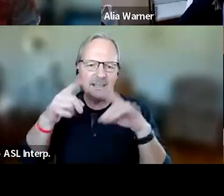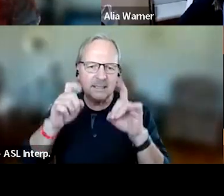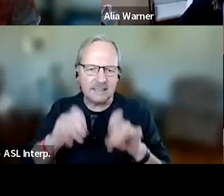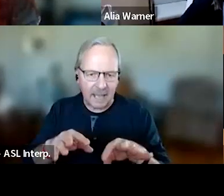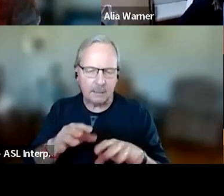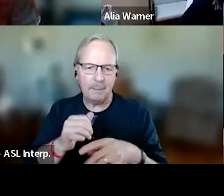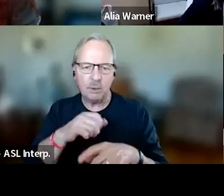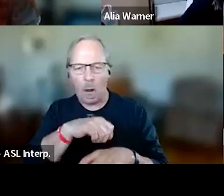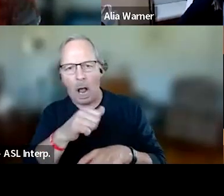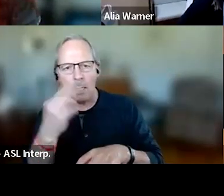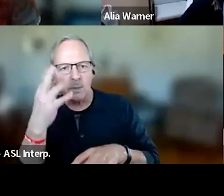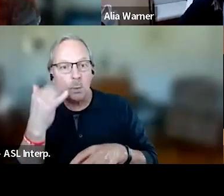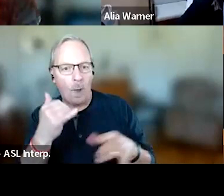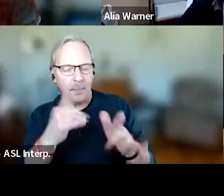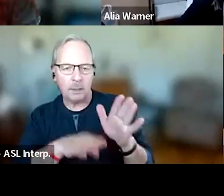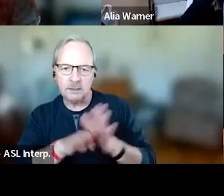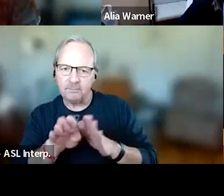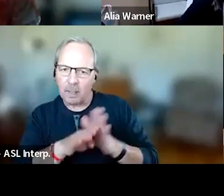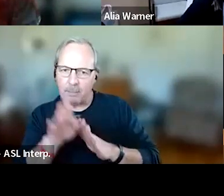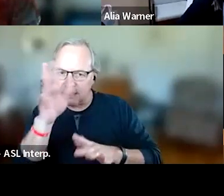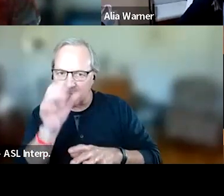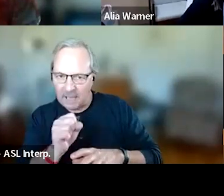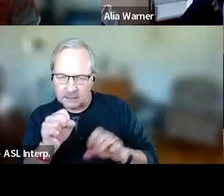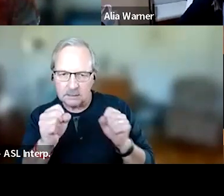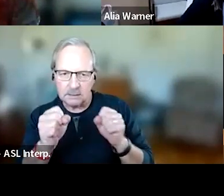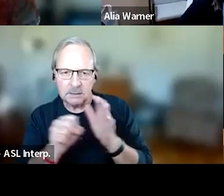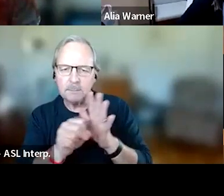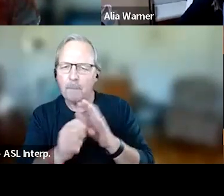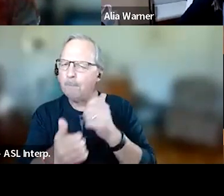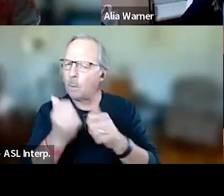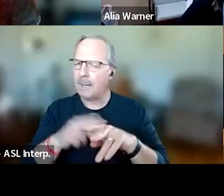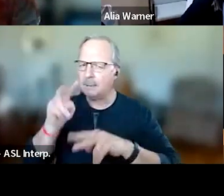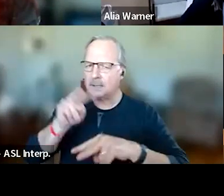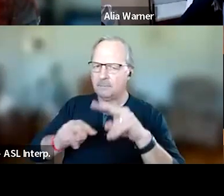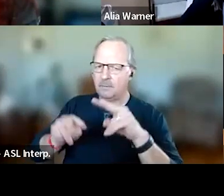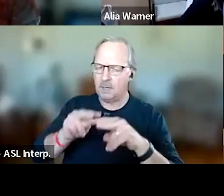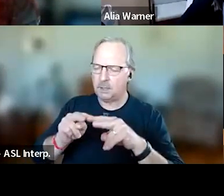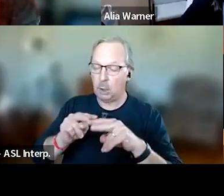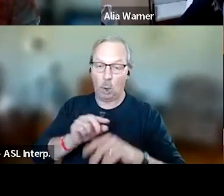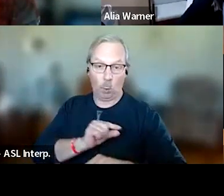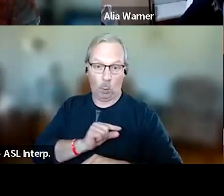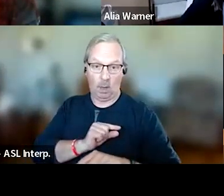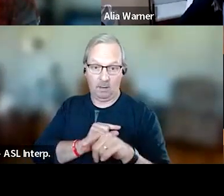developing psychotic symptoms. But usually it's just observation. In order to even qualify as having a brief psychotic disorder,